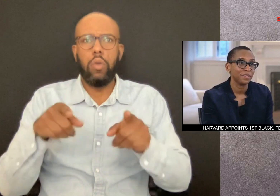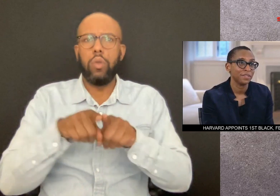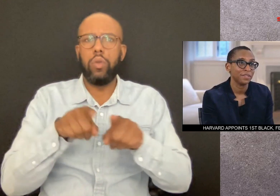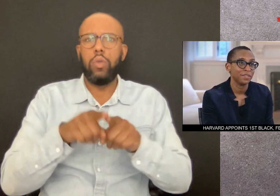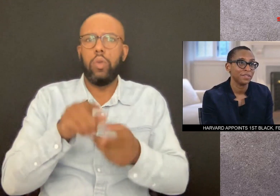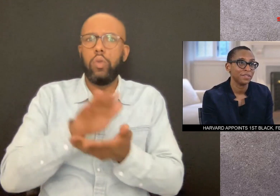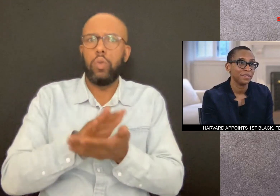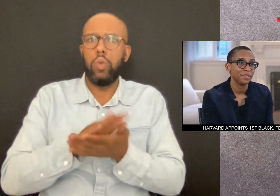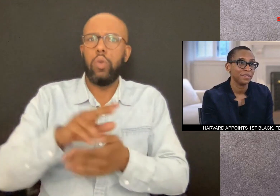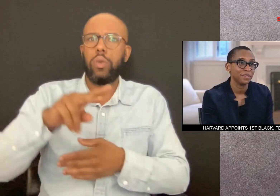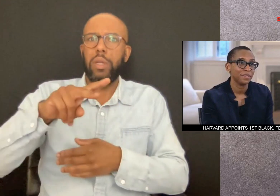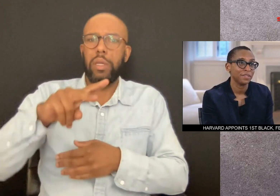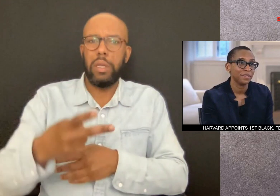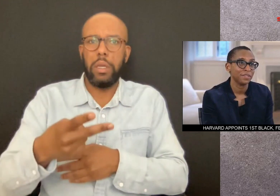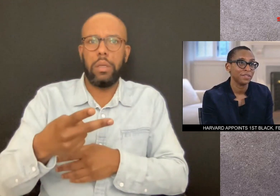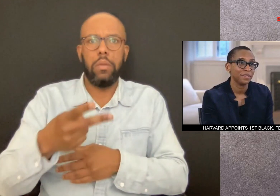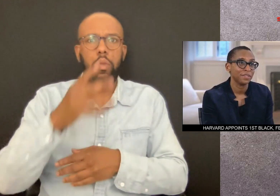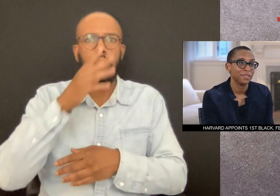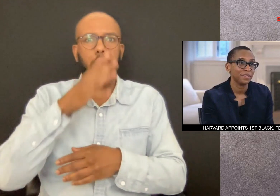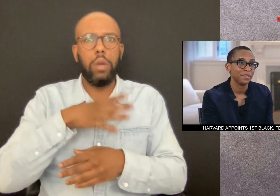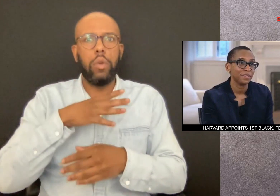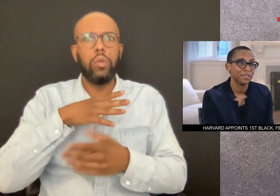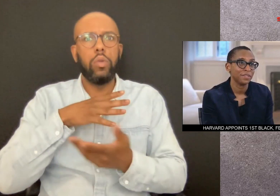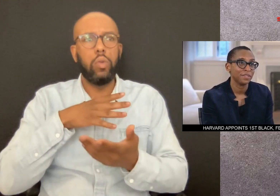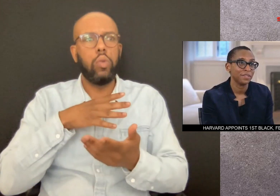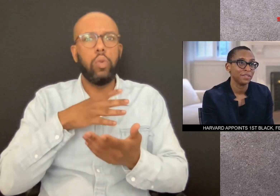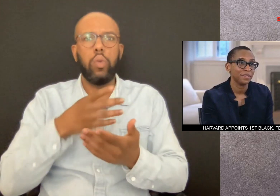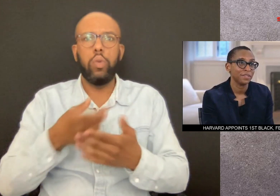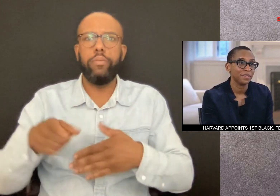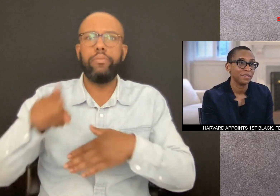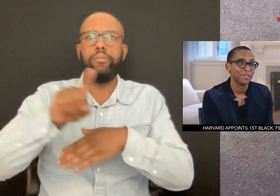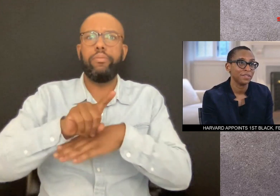she is also the school's second woman to hold the office of president